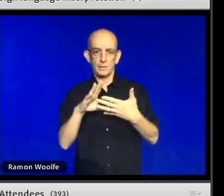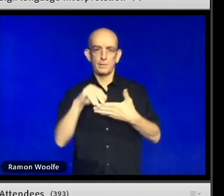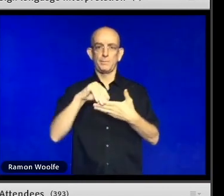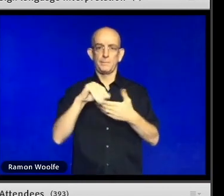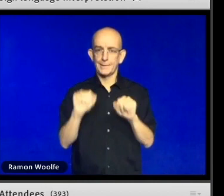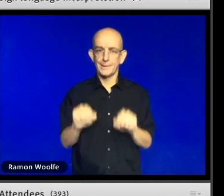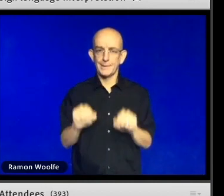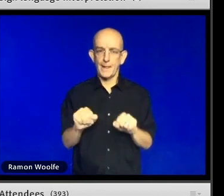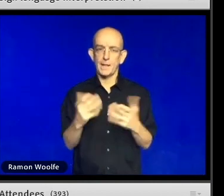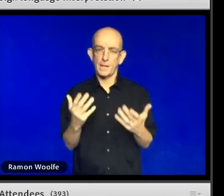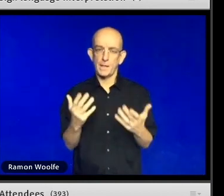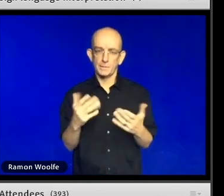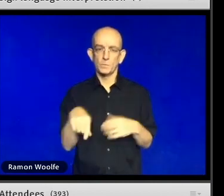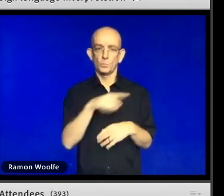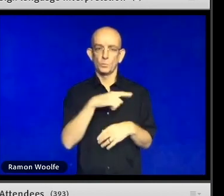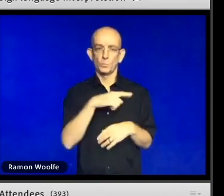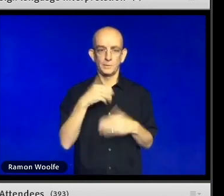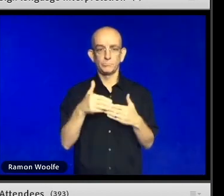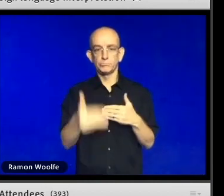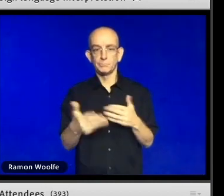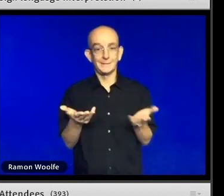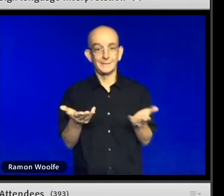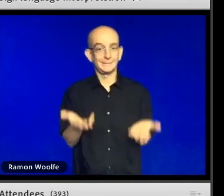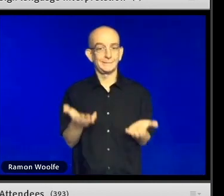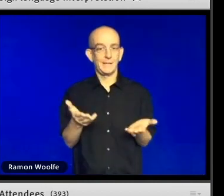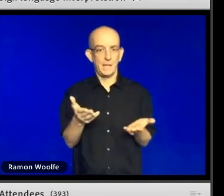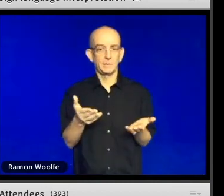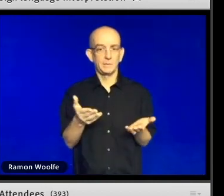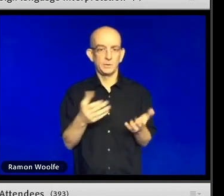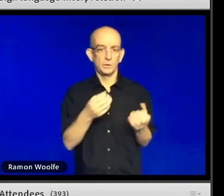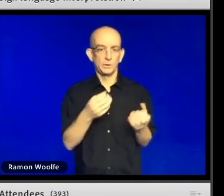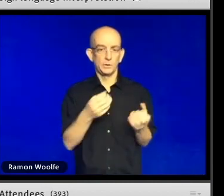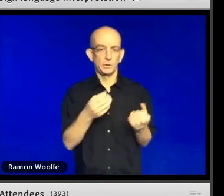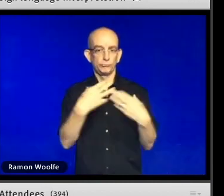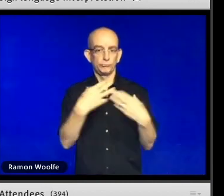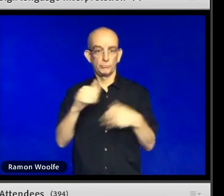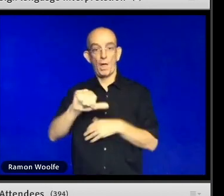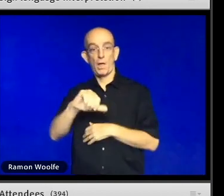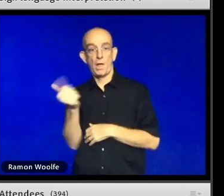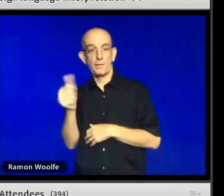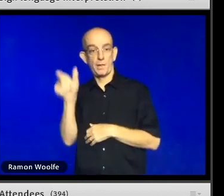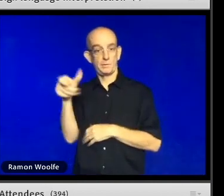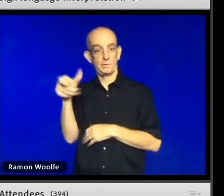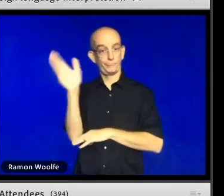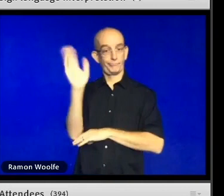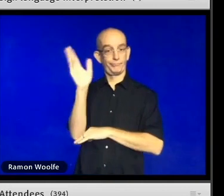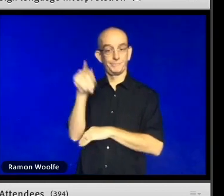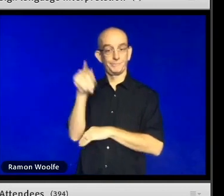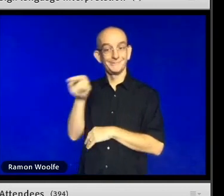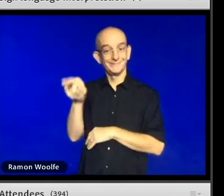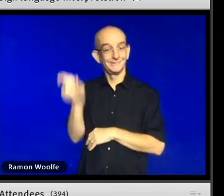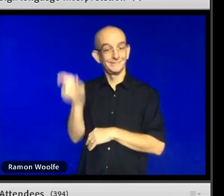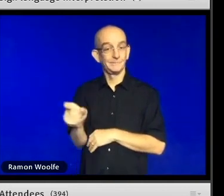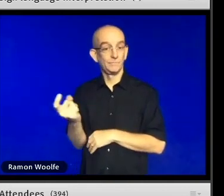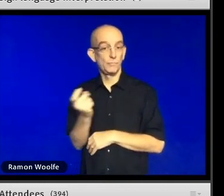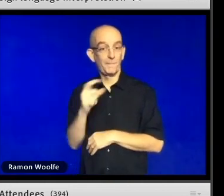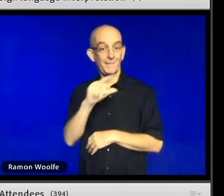project there. But Dalal, I know you have to leave us soon for another webinar. Is there